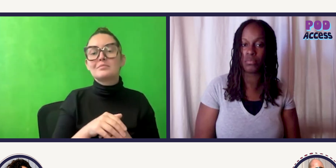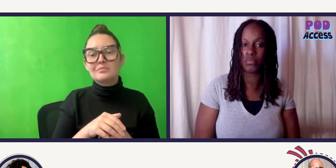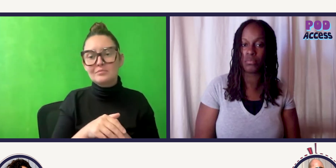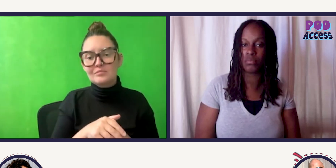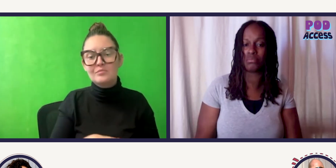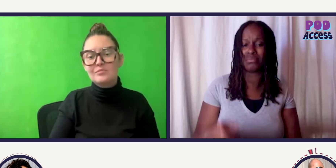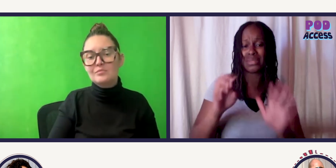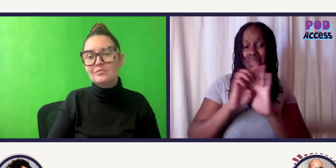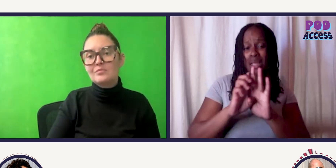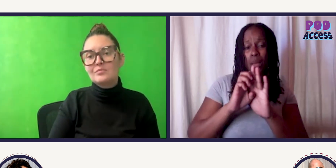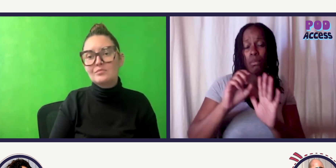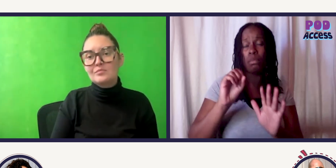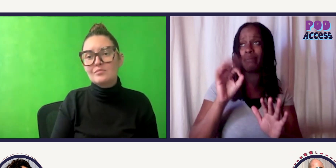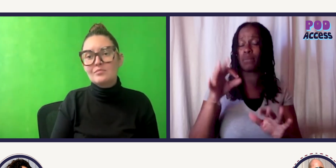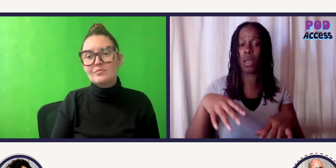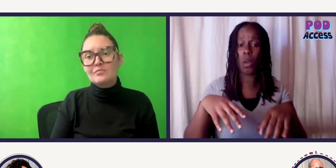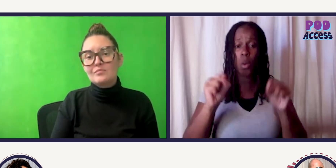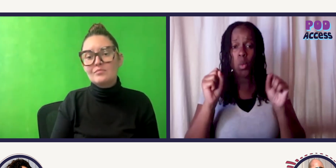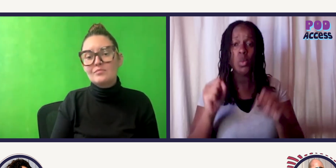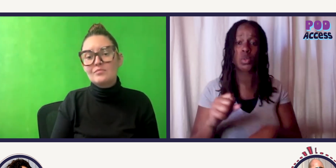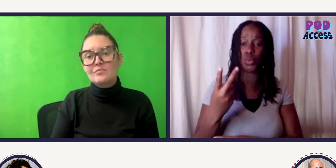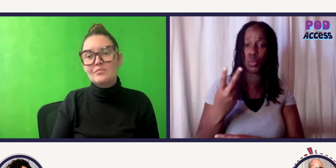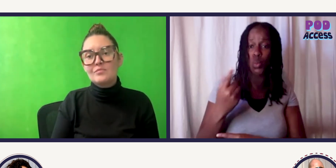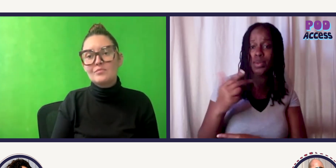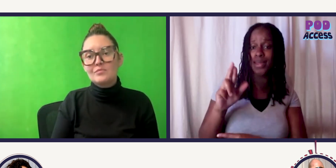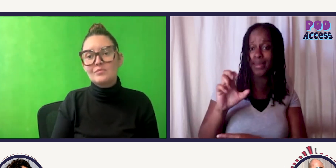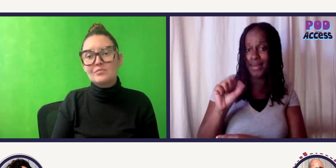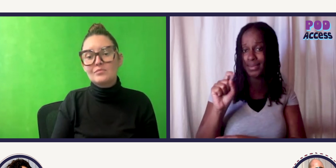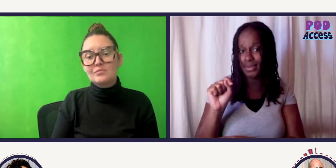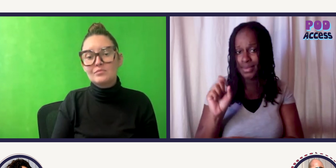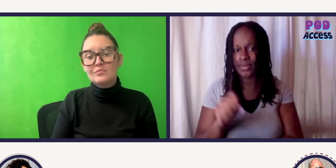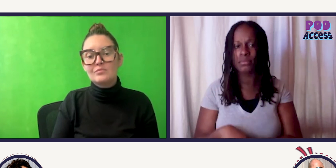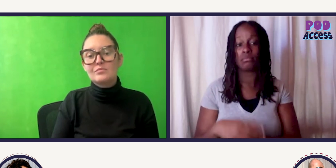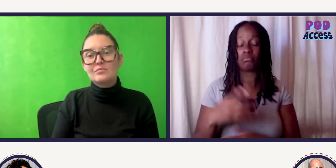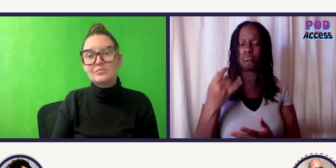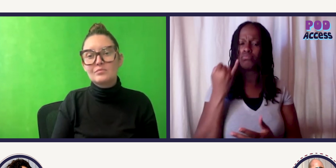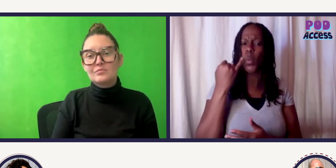In the example of a host and two guests, suppose guest number two has a bad case of the sniffles.